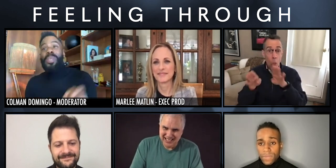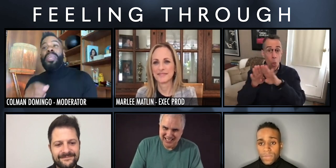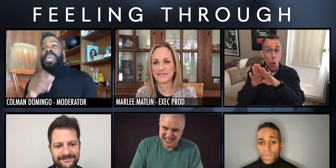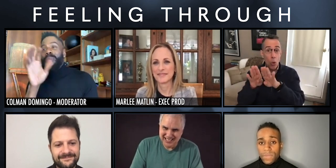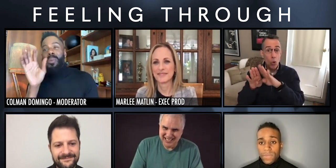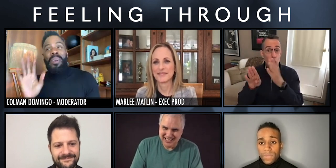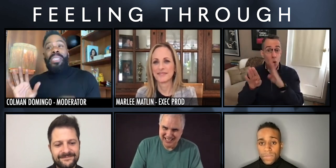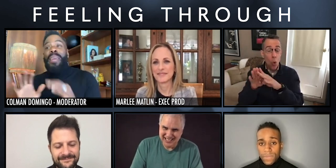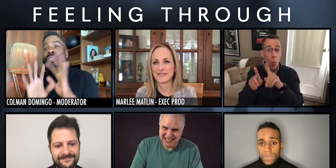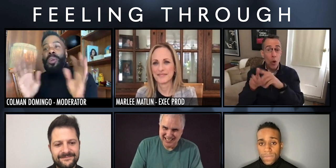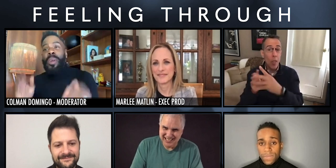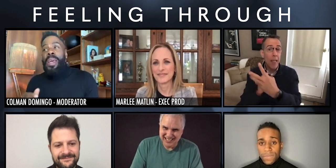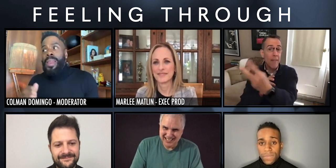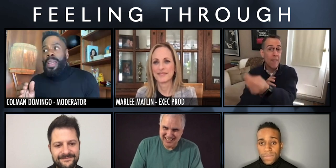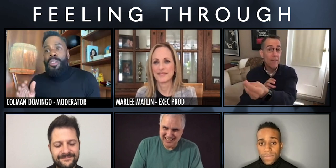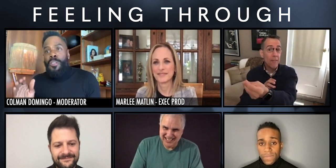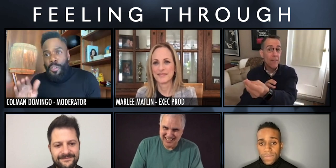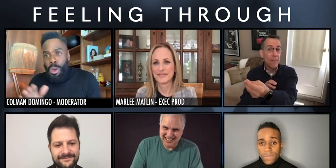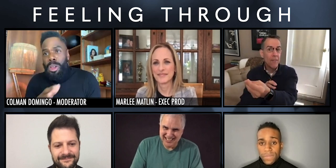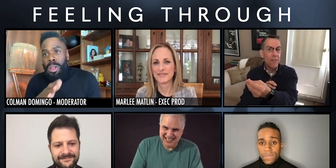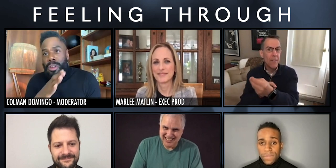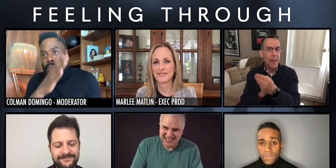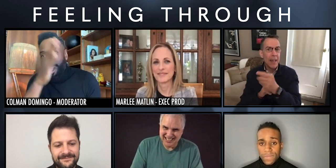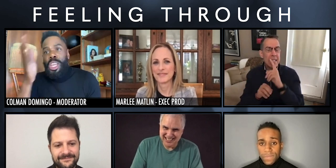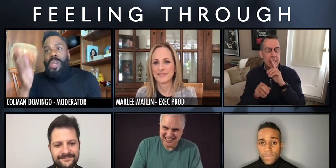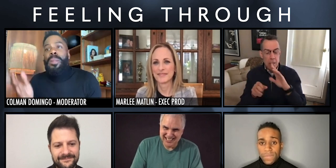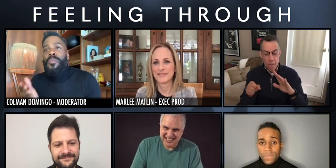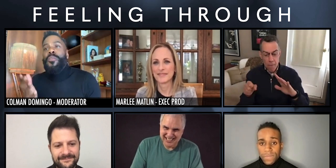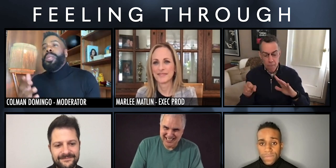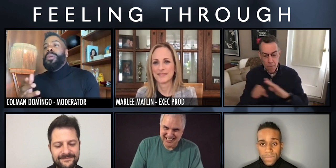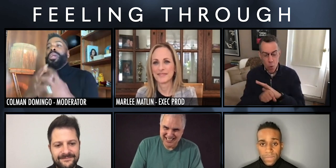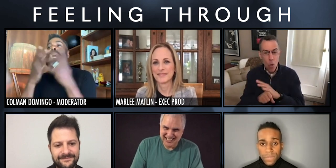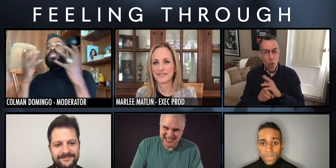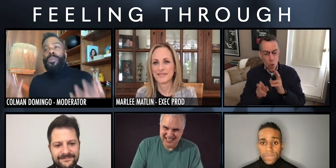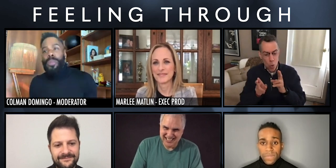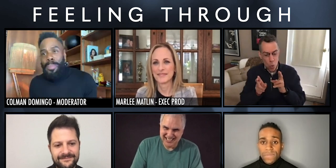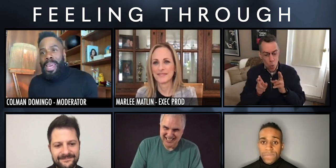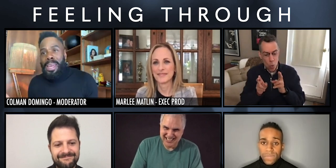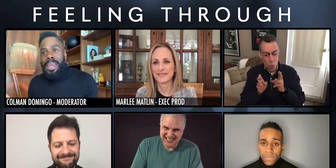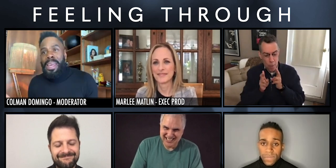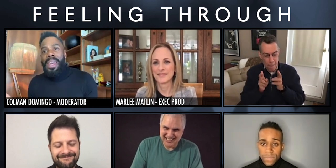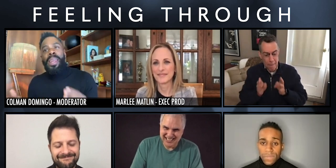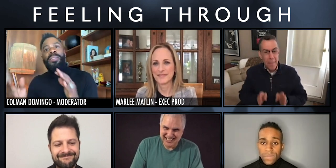when you leave?" That he's a full, fully human, fully realized human being. And